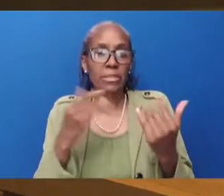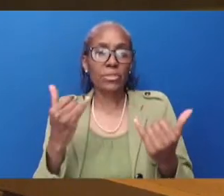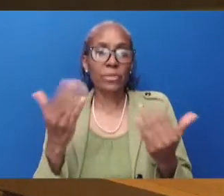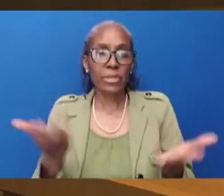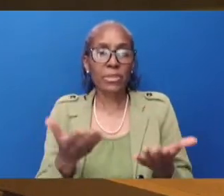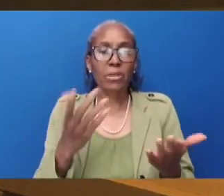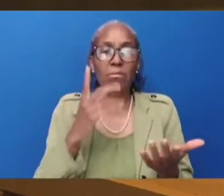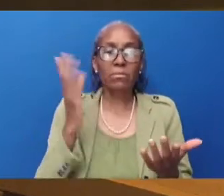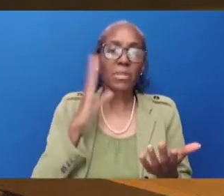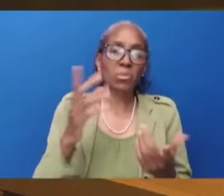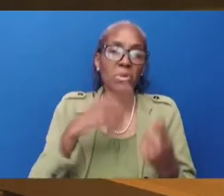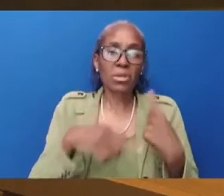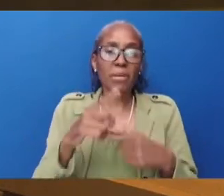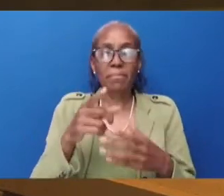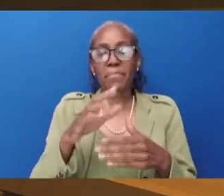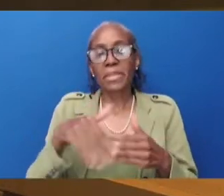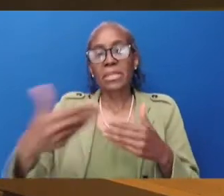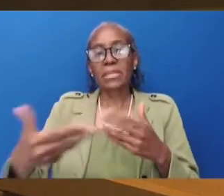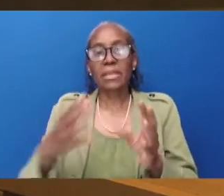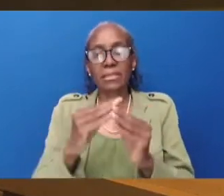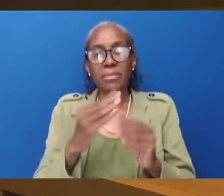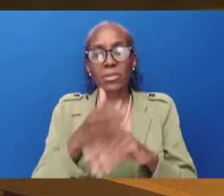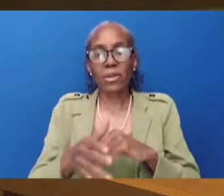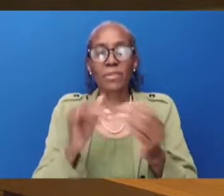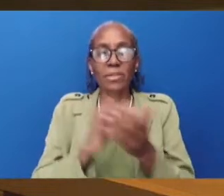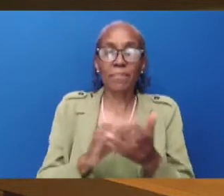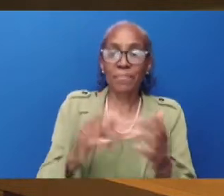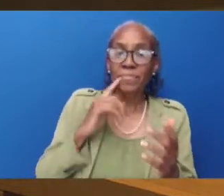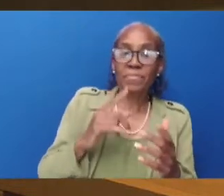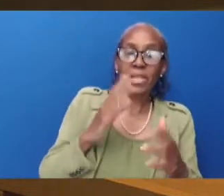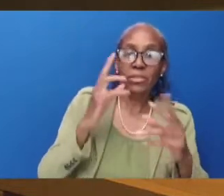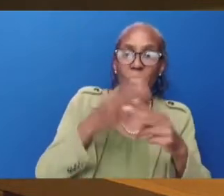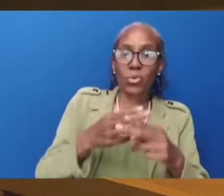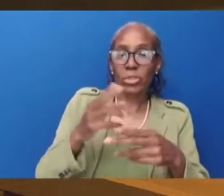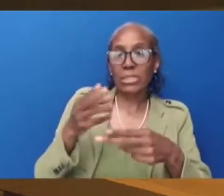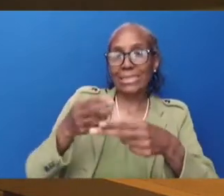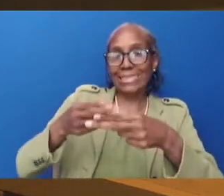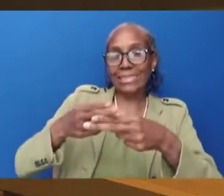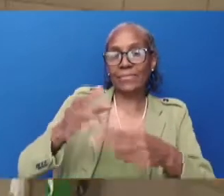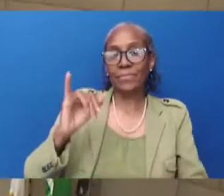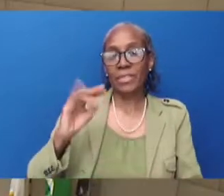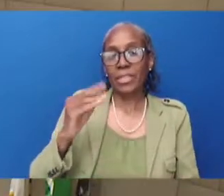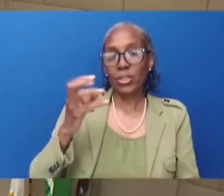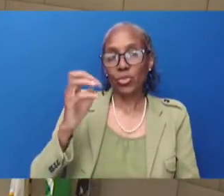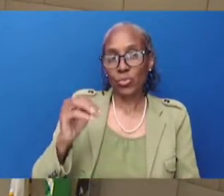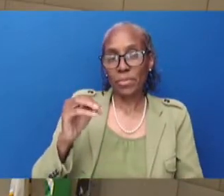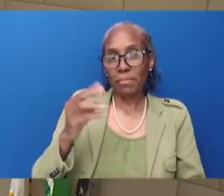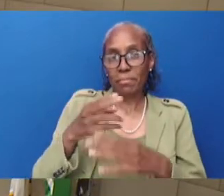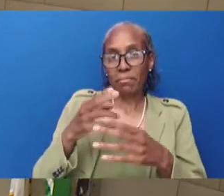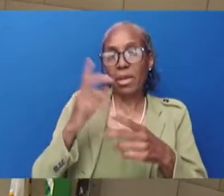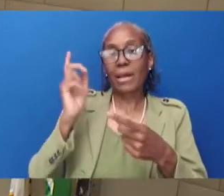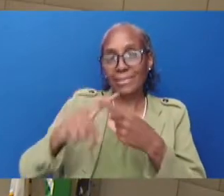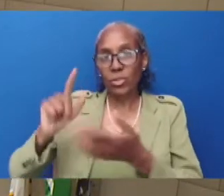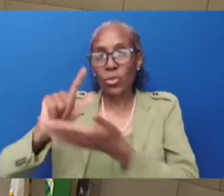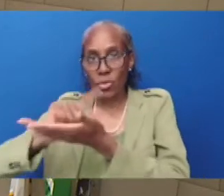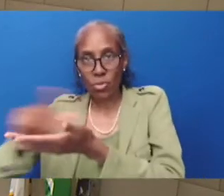LANGUAGE TO AMEND THE RESOLUTION THAT IS CURRENTLY IN PLACE. THAT WILL COME IN PROBABLY NEXT MEETING, OR THE MEETING AFTER